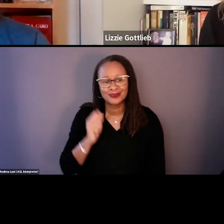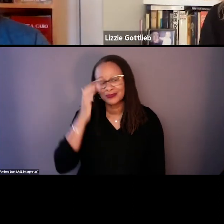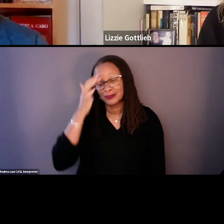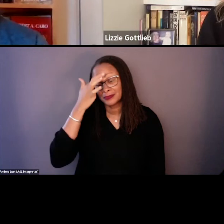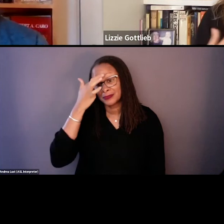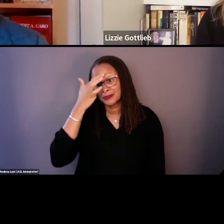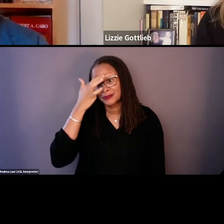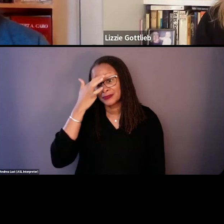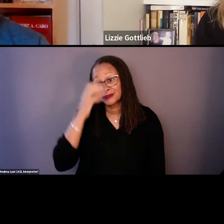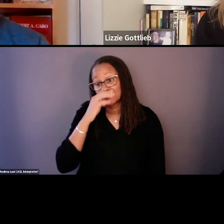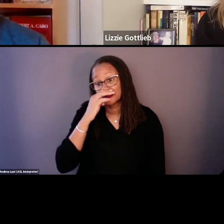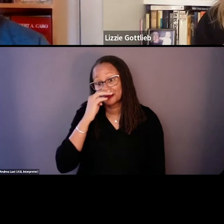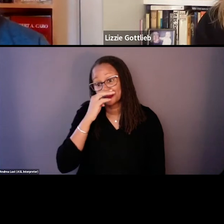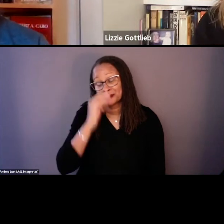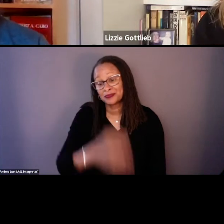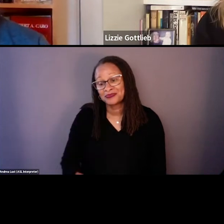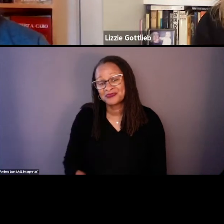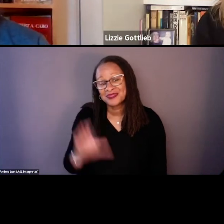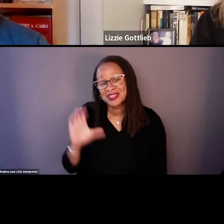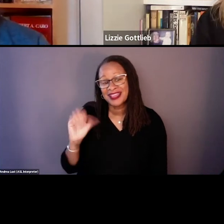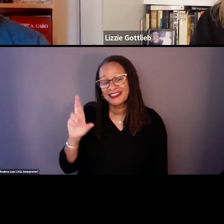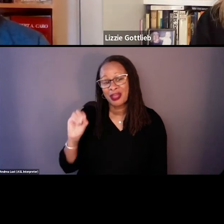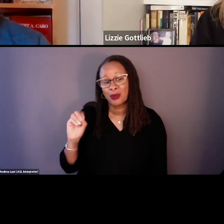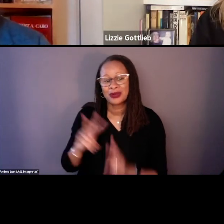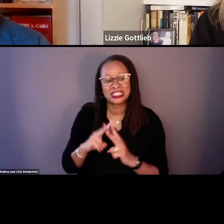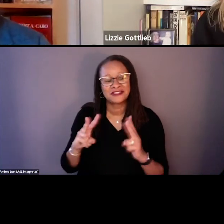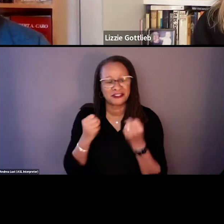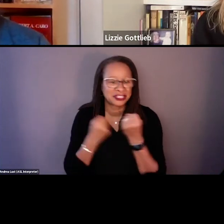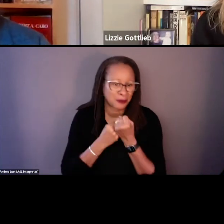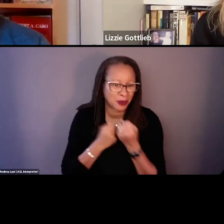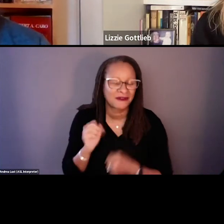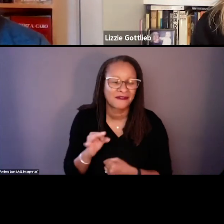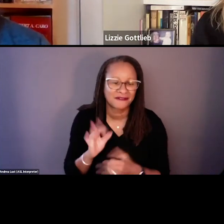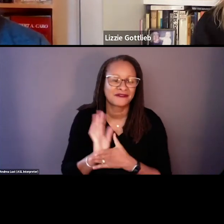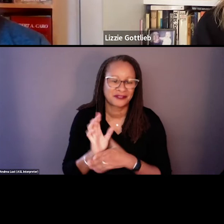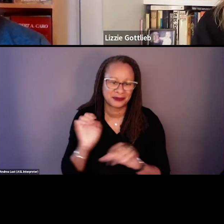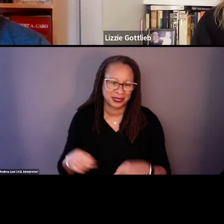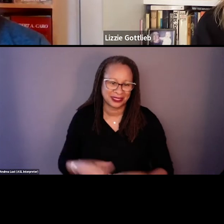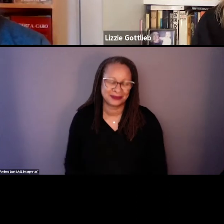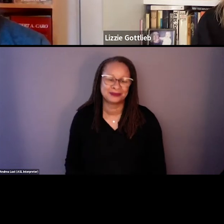so that's funny. And Caro really is very, very supportive of the film.